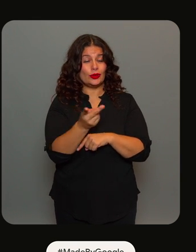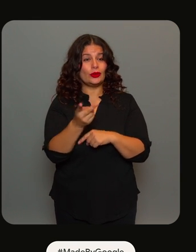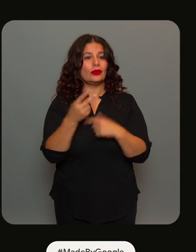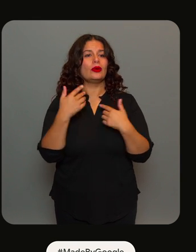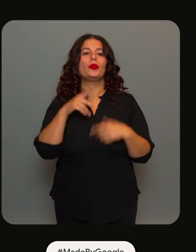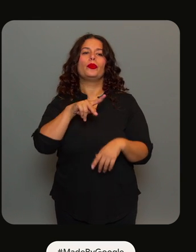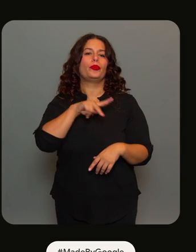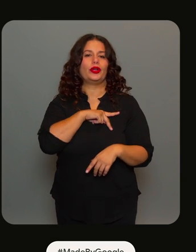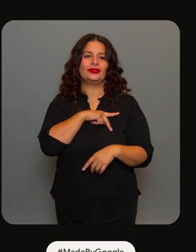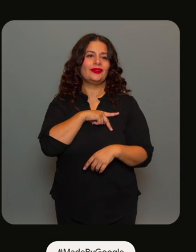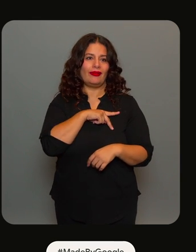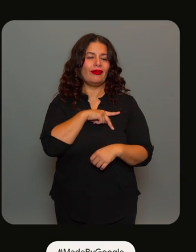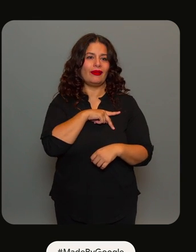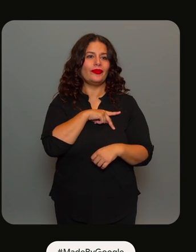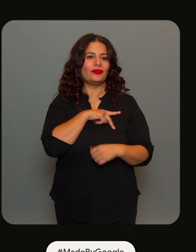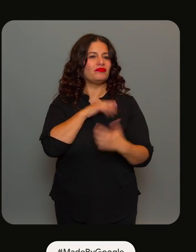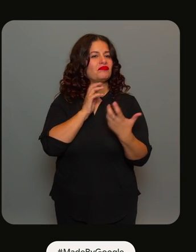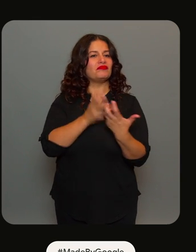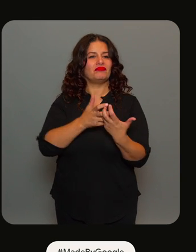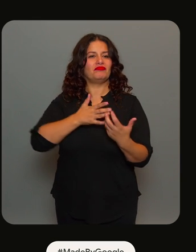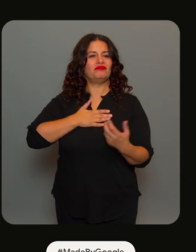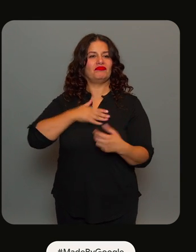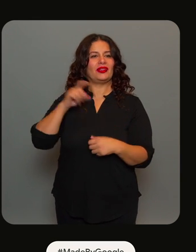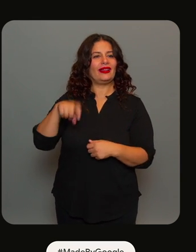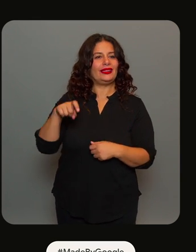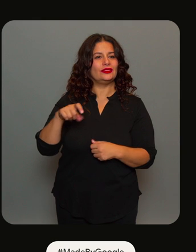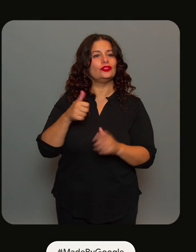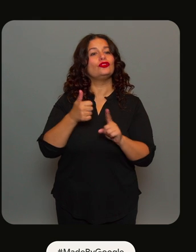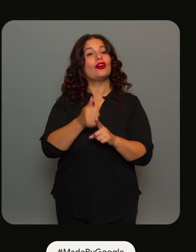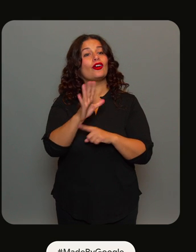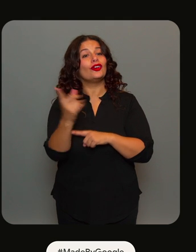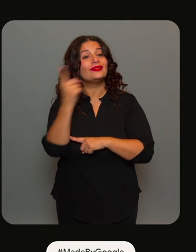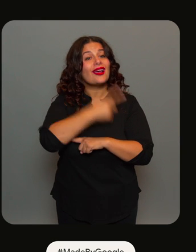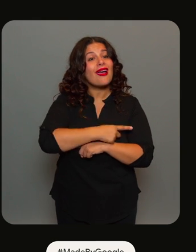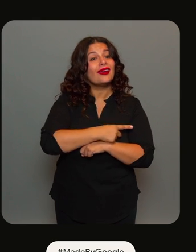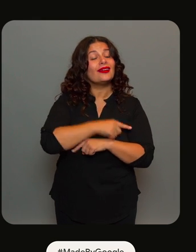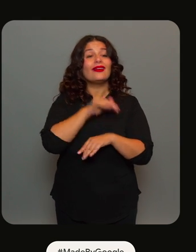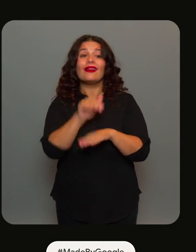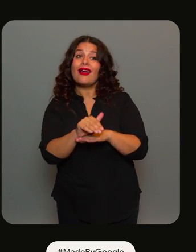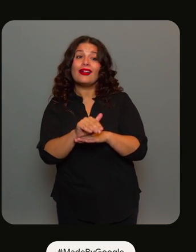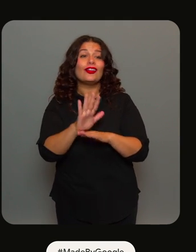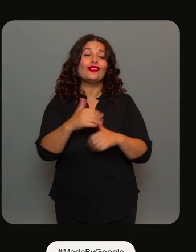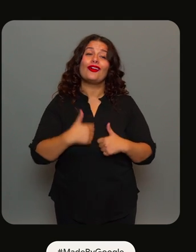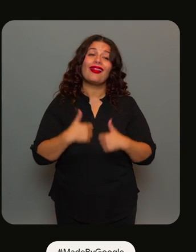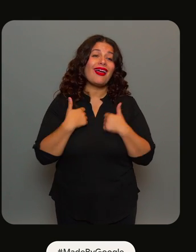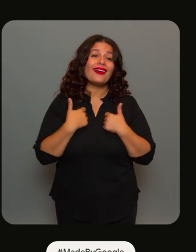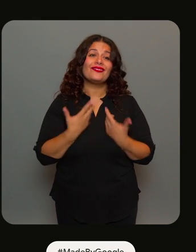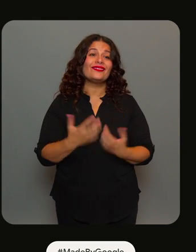making it easy to keep track of your days, your nights and your life.